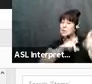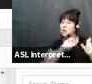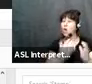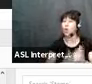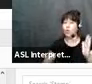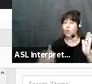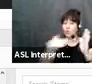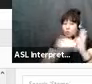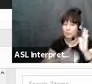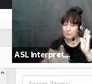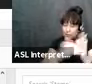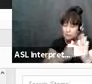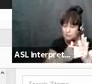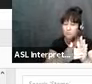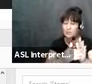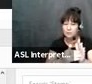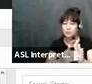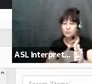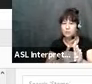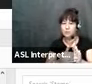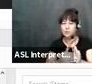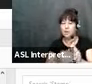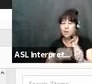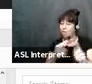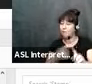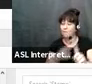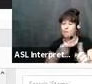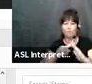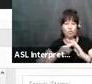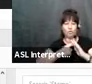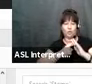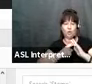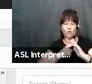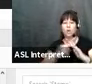symptomatic from almost day one, I think in March we implemented our very